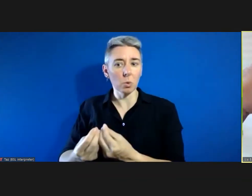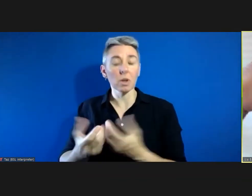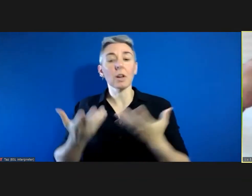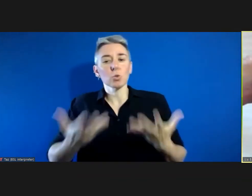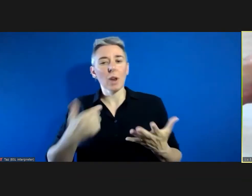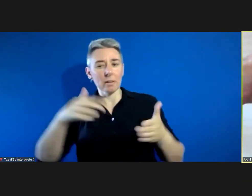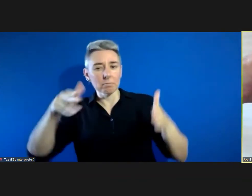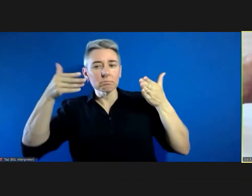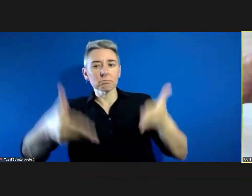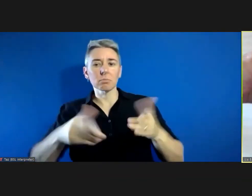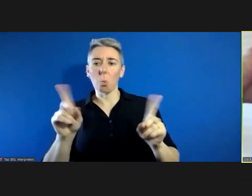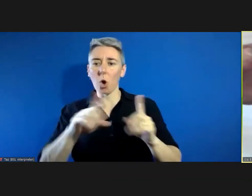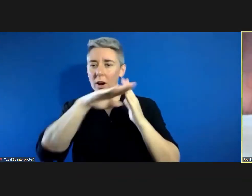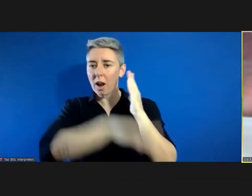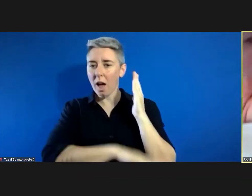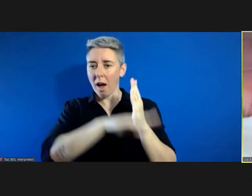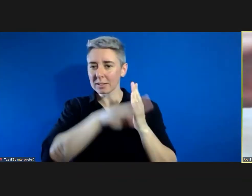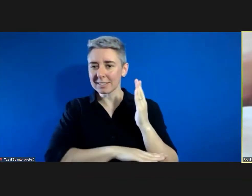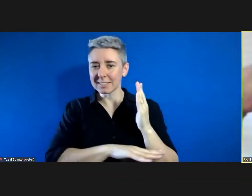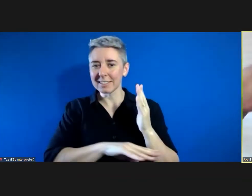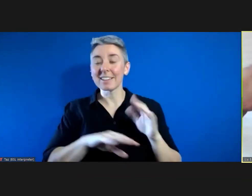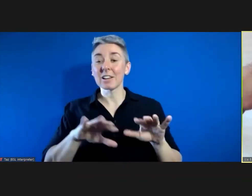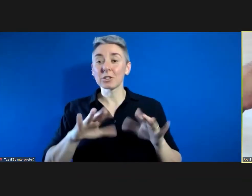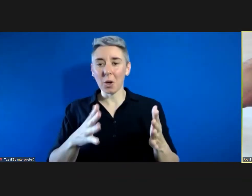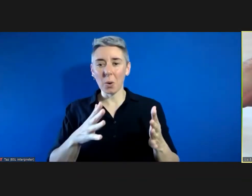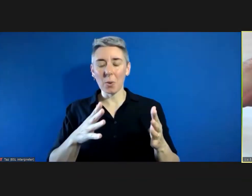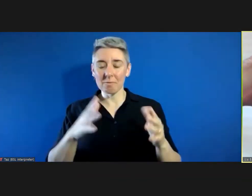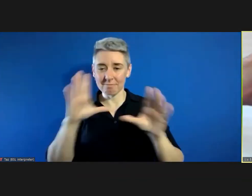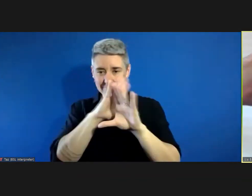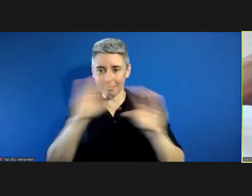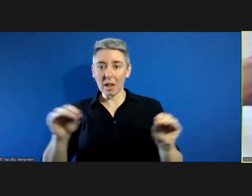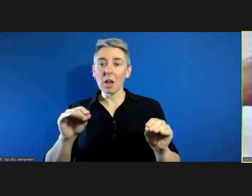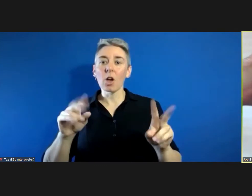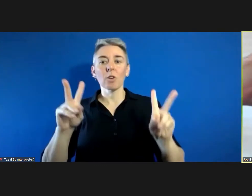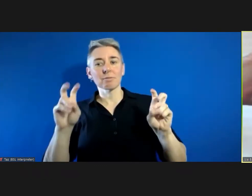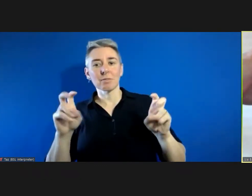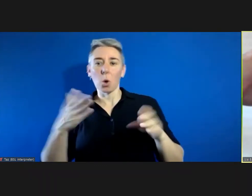and I want I want to get across straight away when I talk about working class people. I mean,